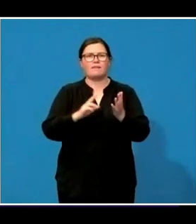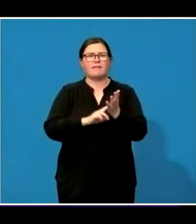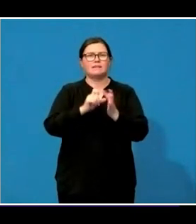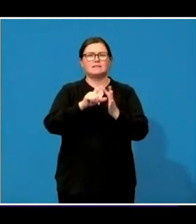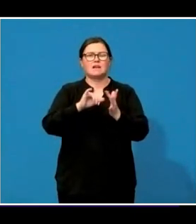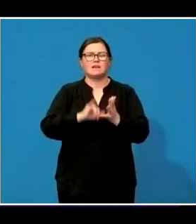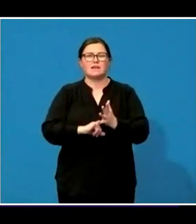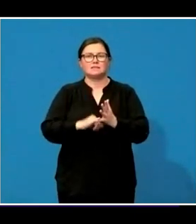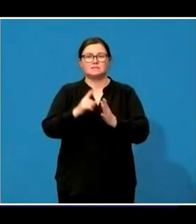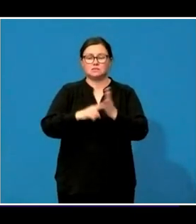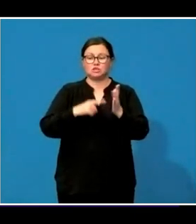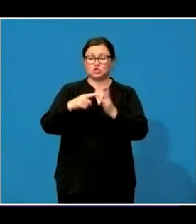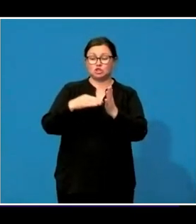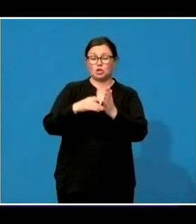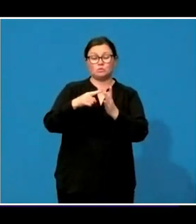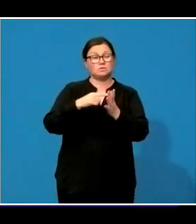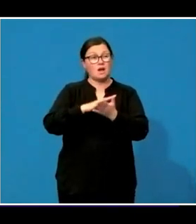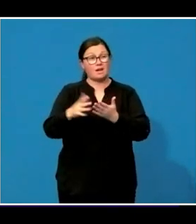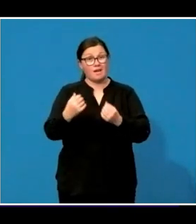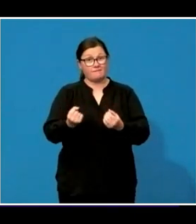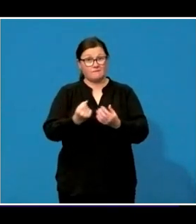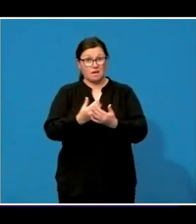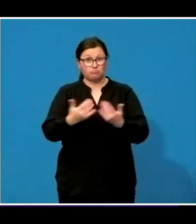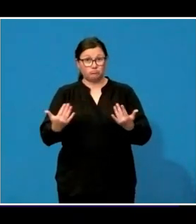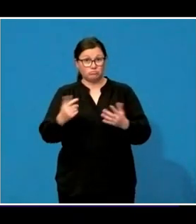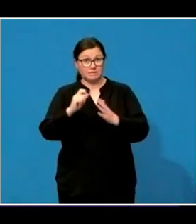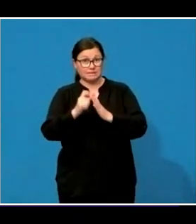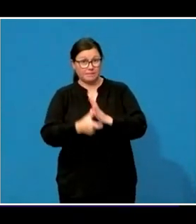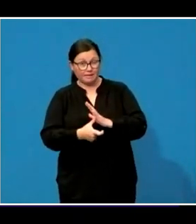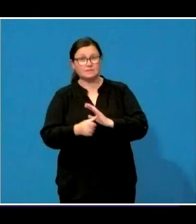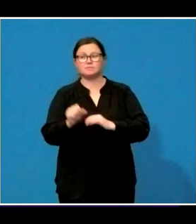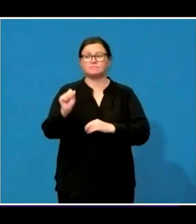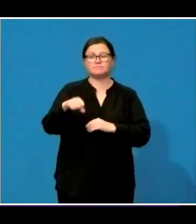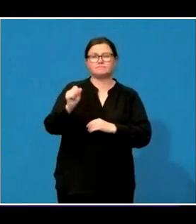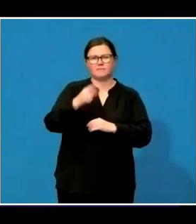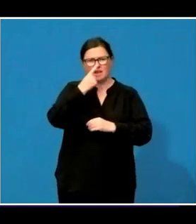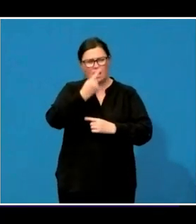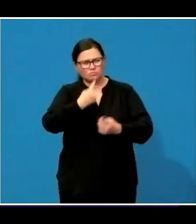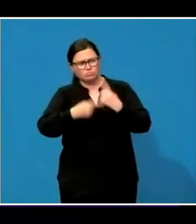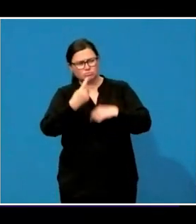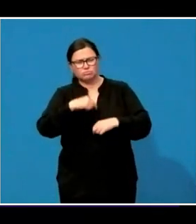That's correct. He -- MR GRIFFIN: Can you explain to the Commissioners in broad terms the nature of the conditions that Joziah has?